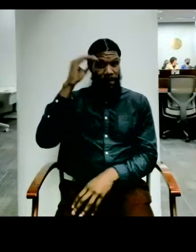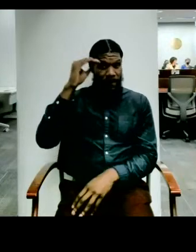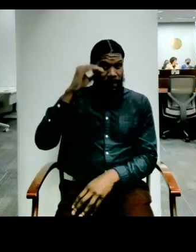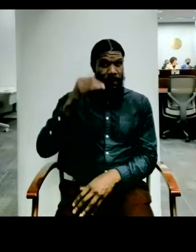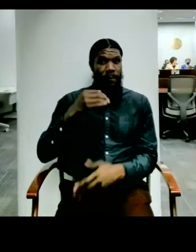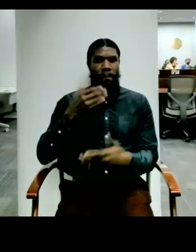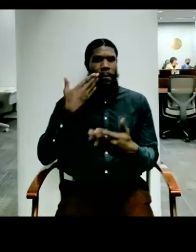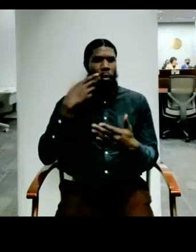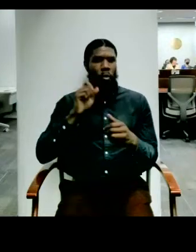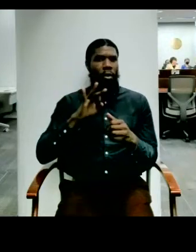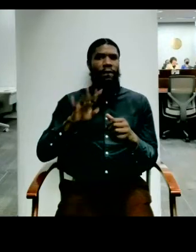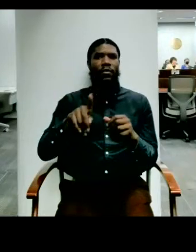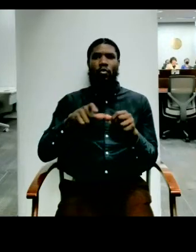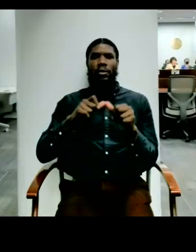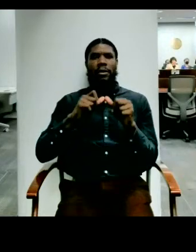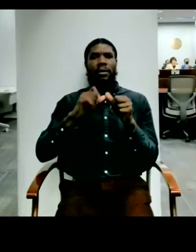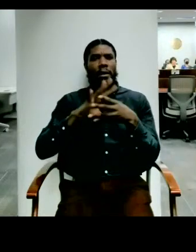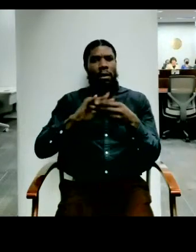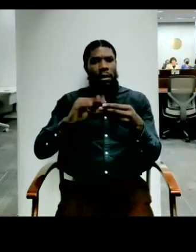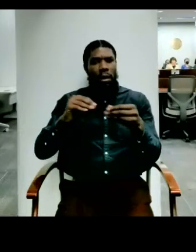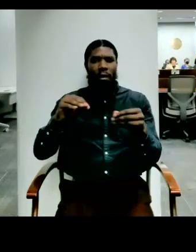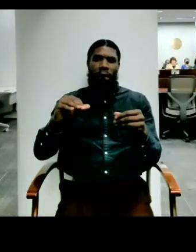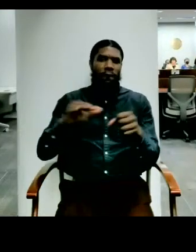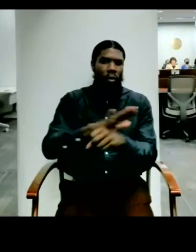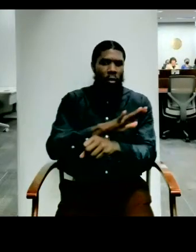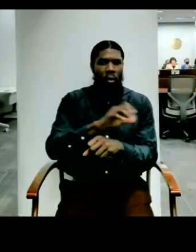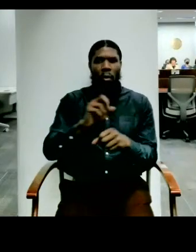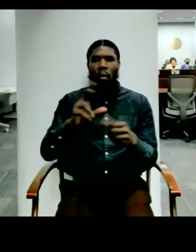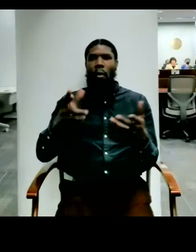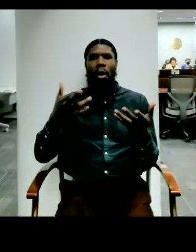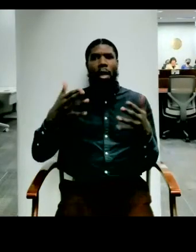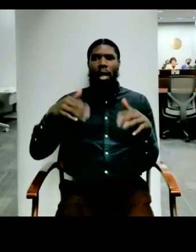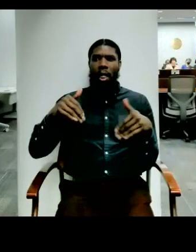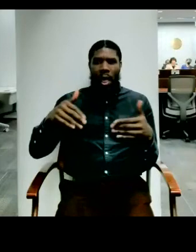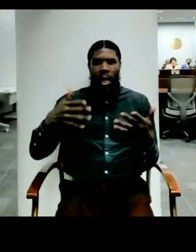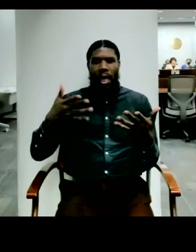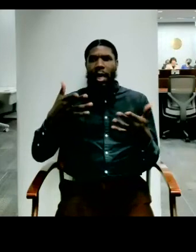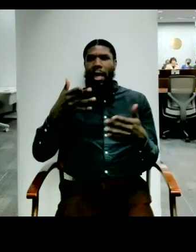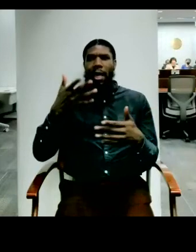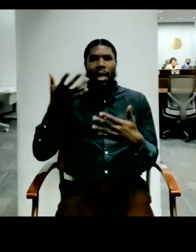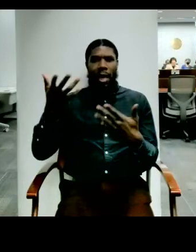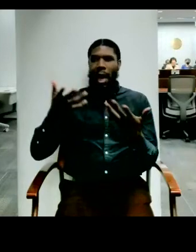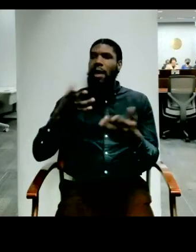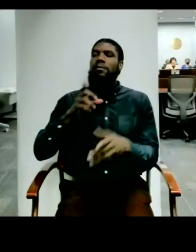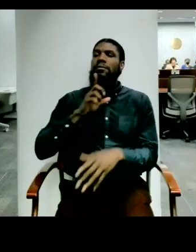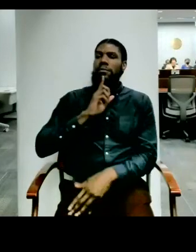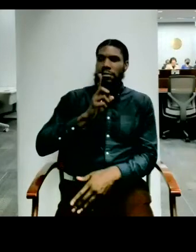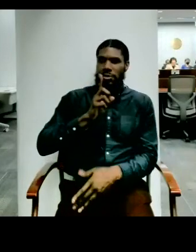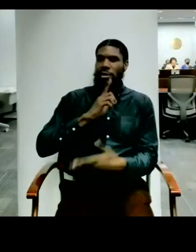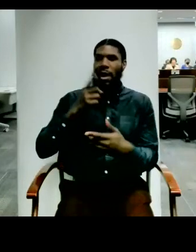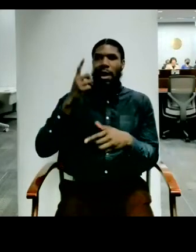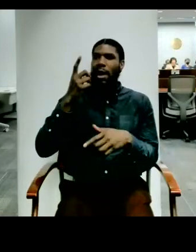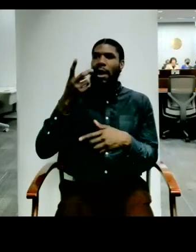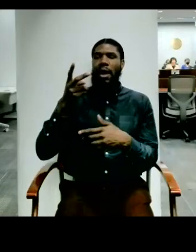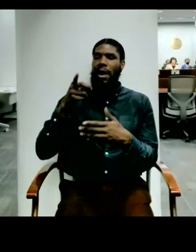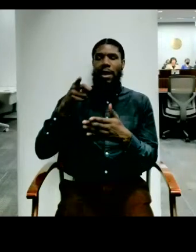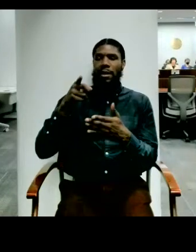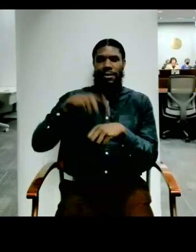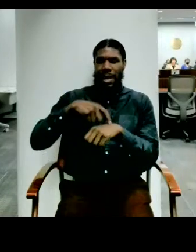get that far earlier. I saw the clock and cut it a little short. But absolutely and it is because of this,